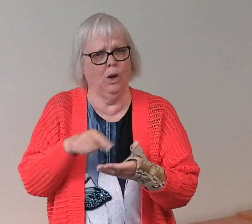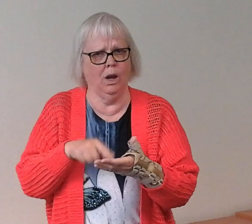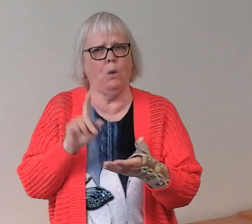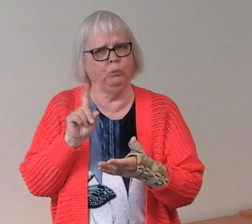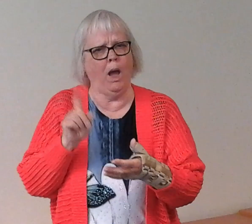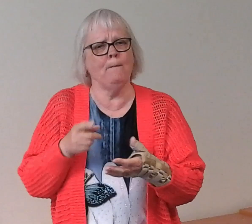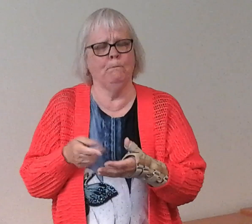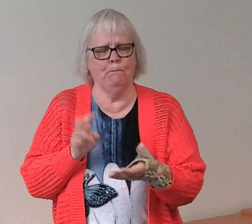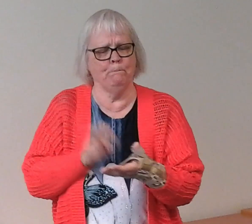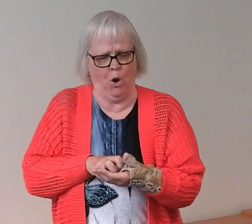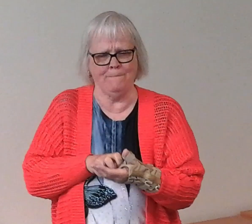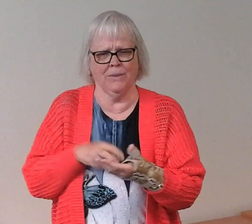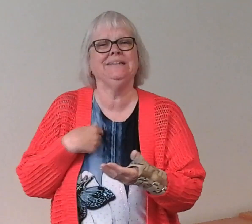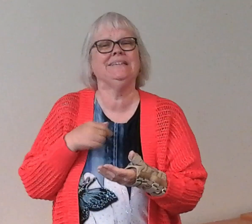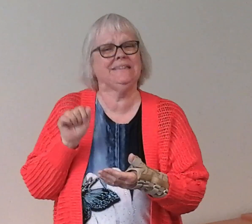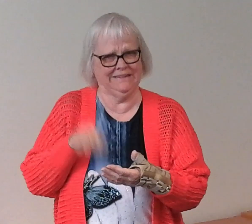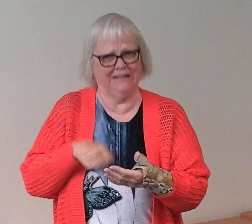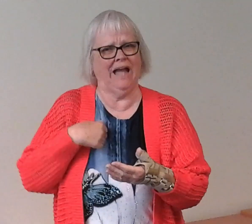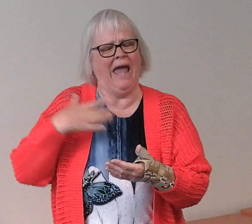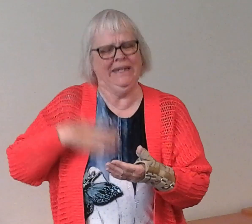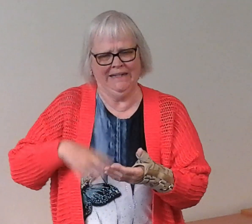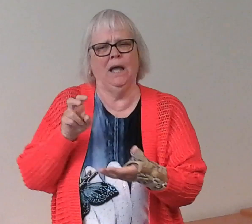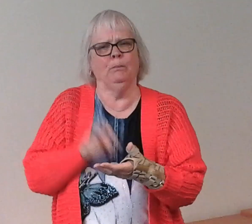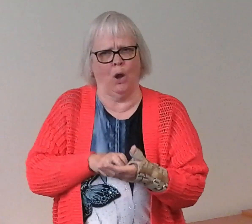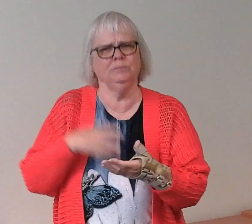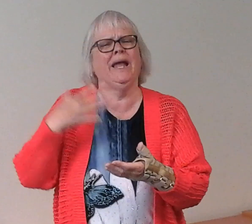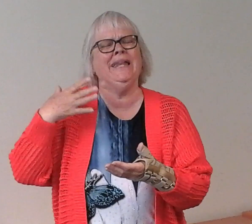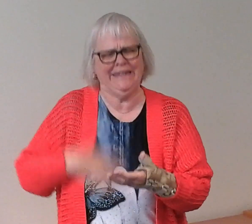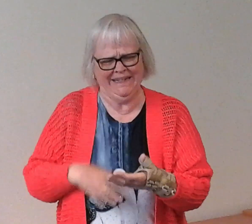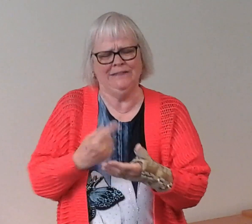because that helps us, so when we're booking appointments we need to book